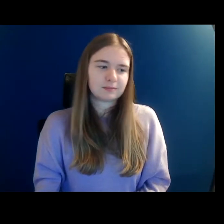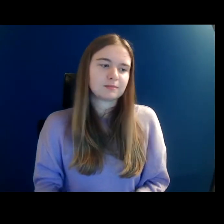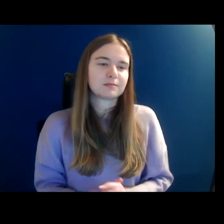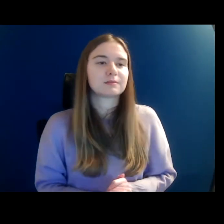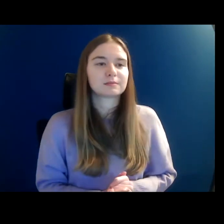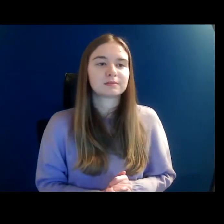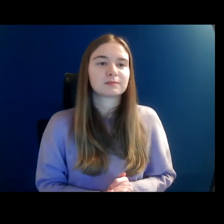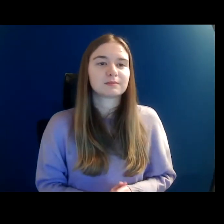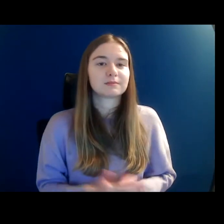Thank you, Ewan.